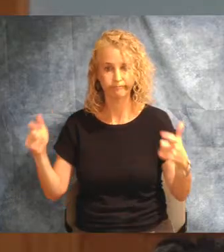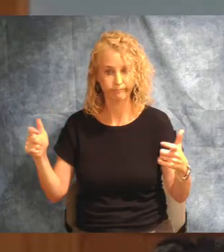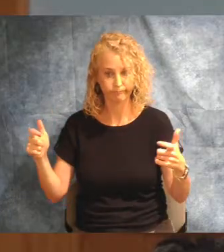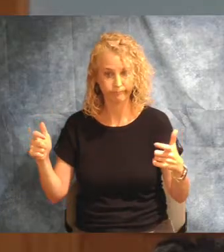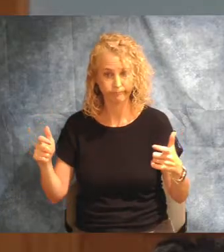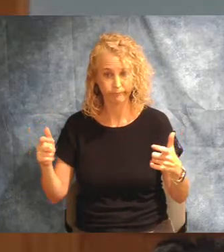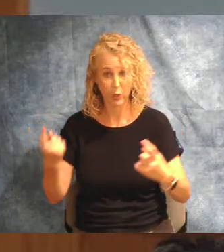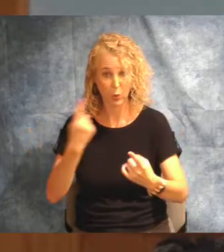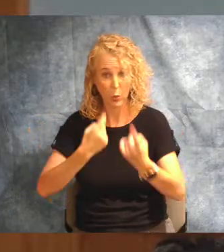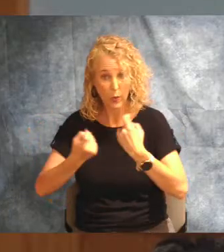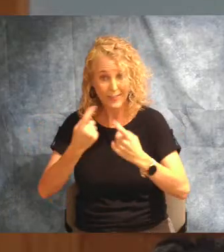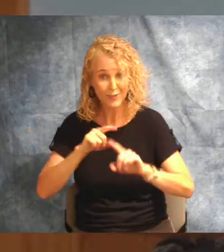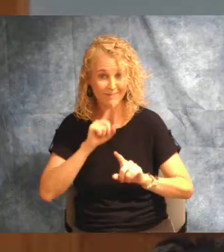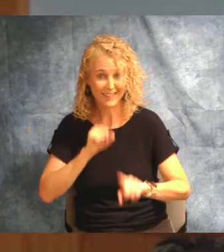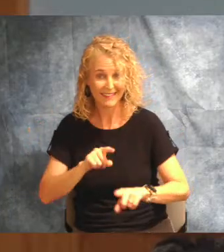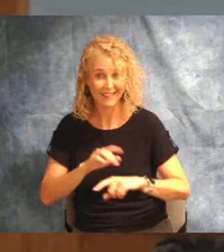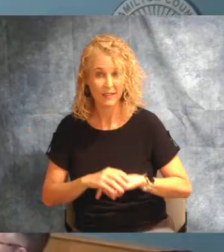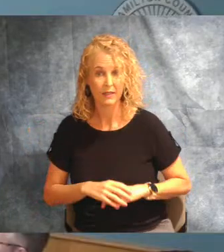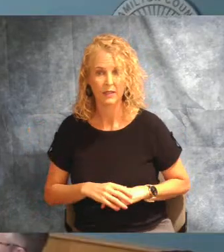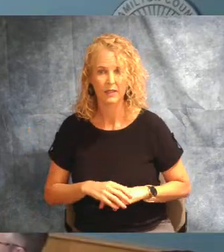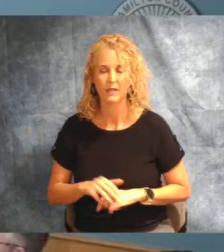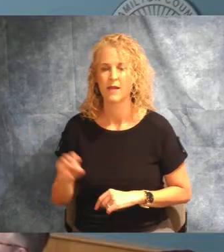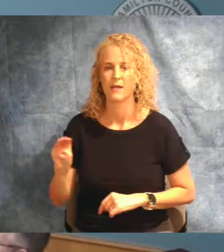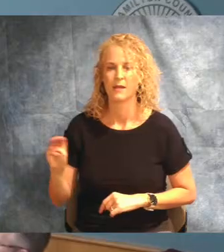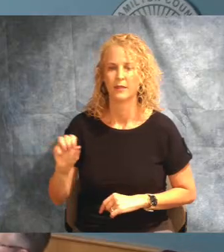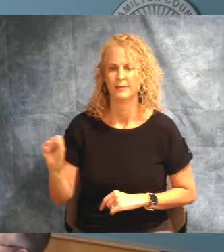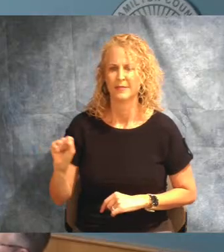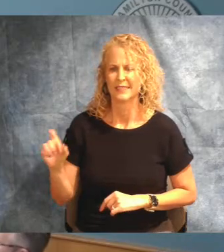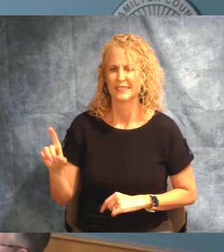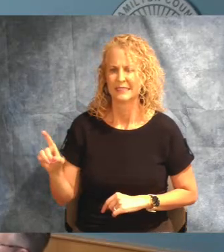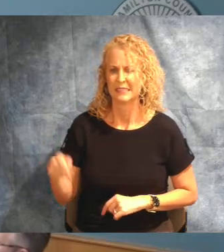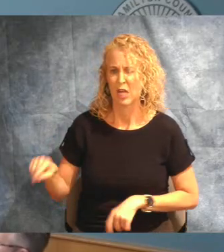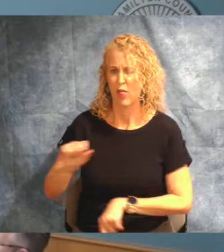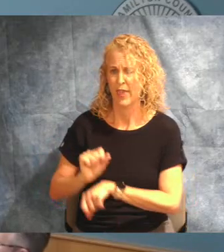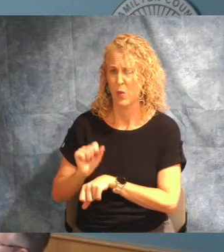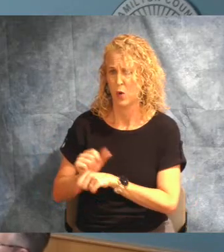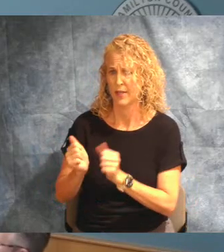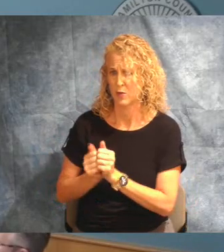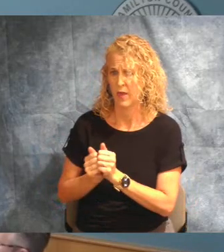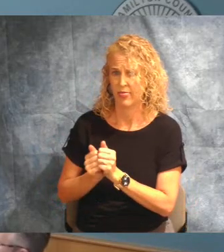to answer them. Thank you. I was thinking about MSD. What's their collaboration and all of this?